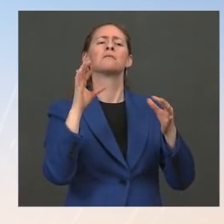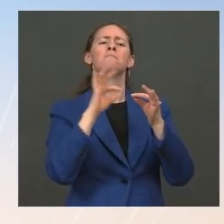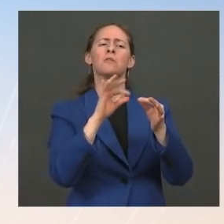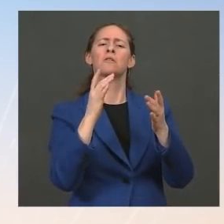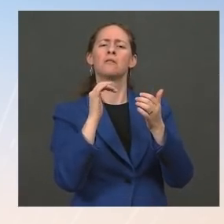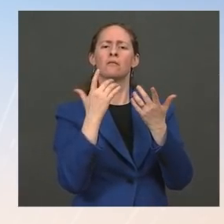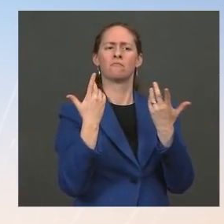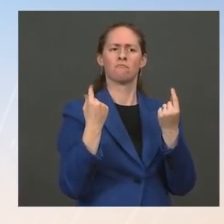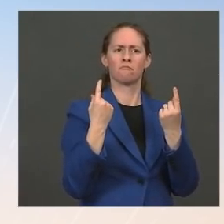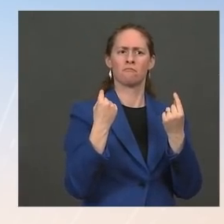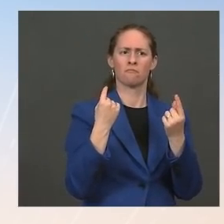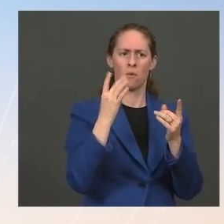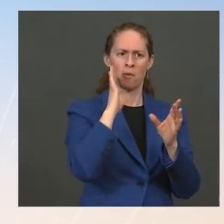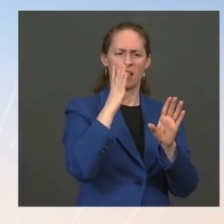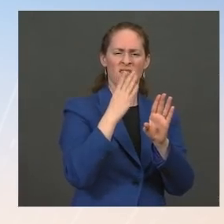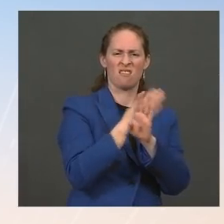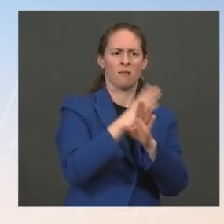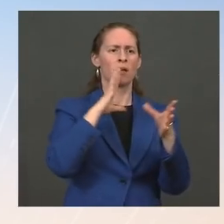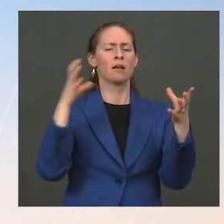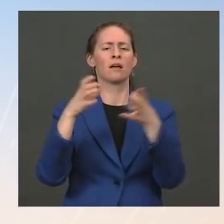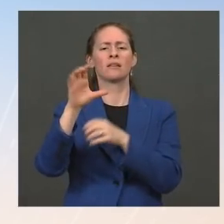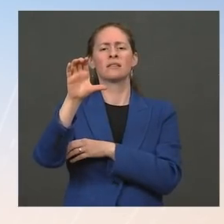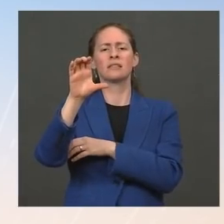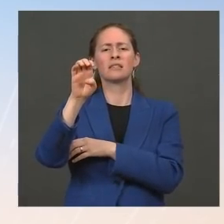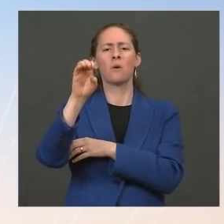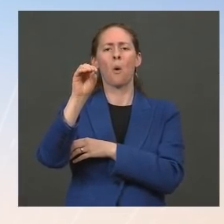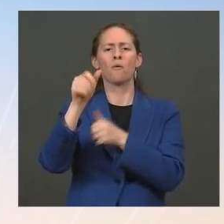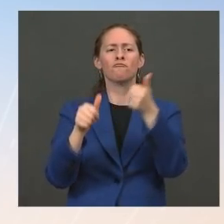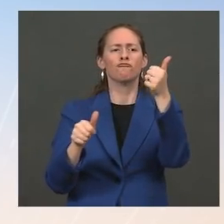about the work that's been underway for some time